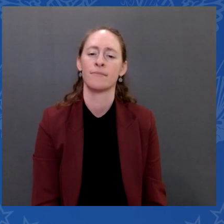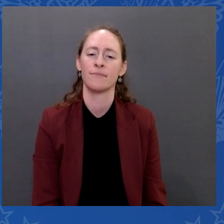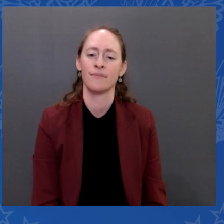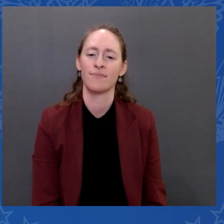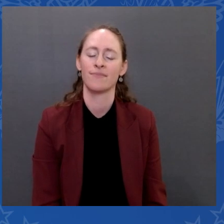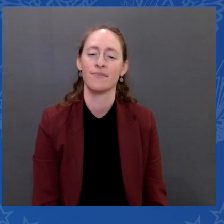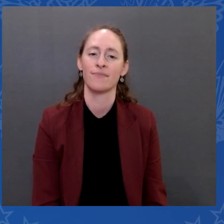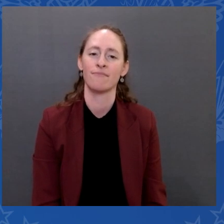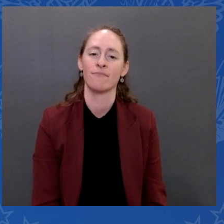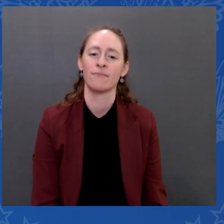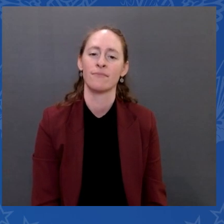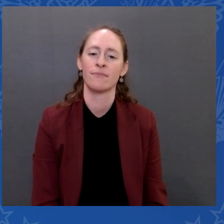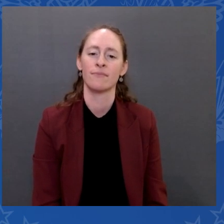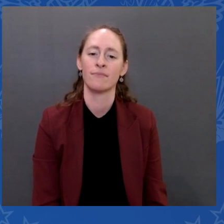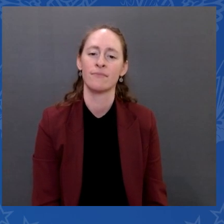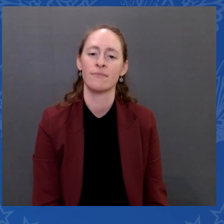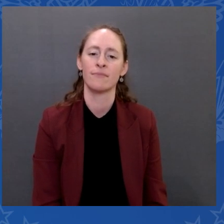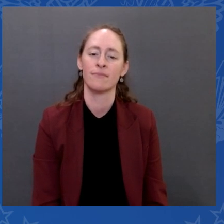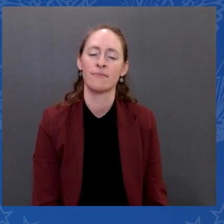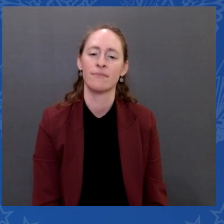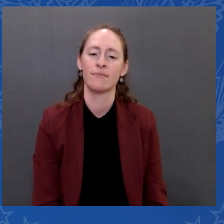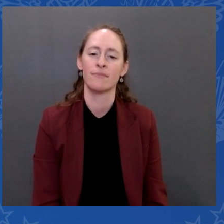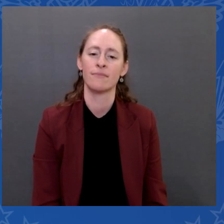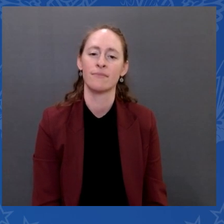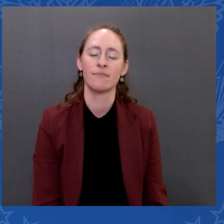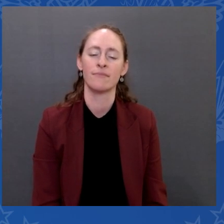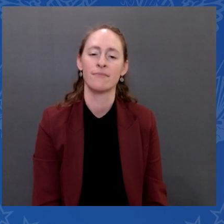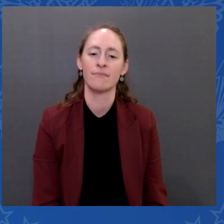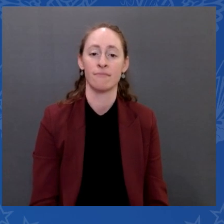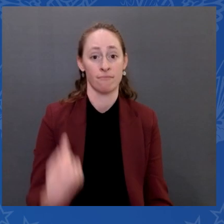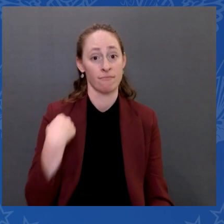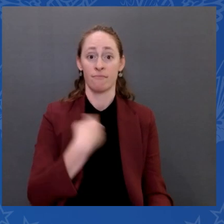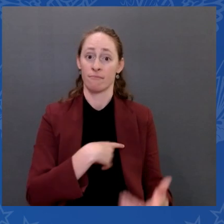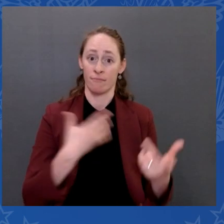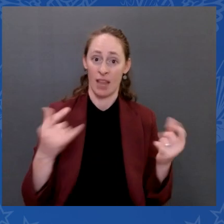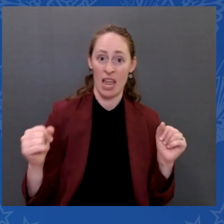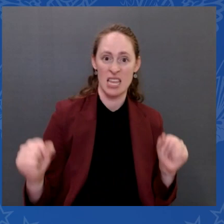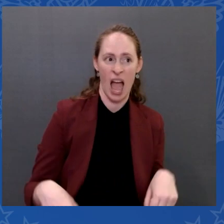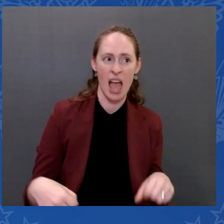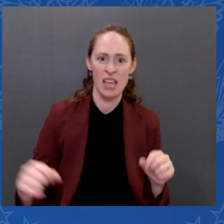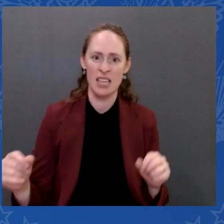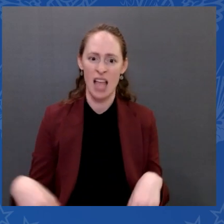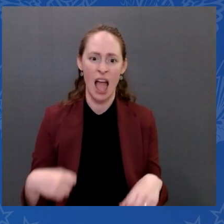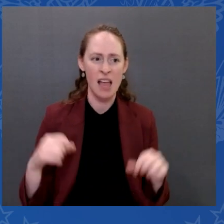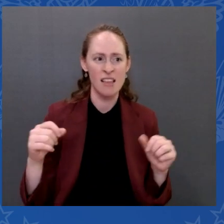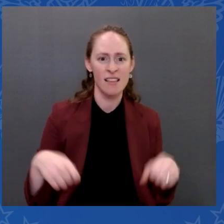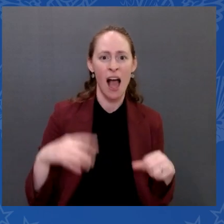to maintain our technology leadership rests on having the necessary inputs like chips,